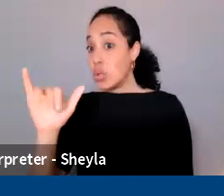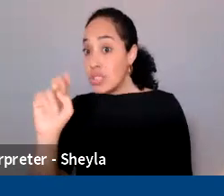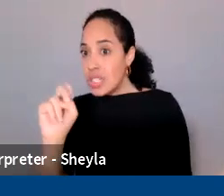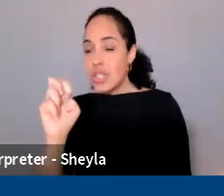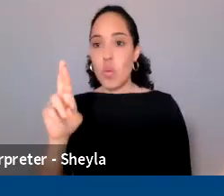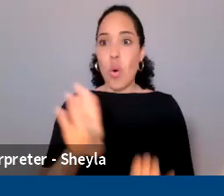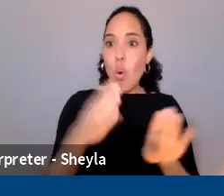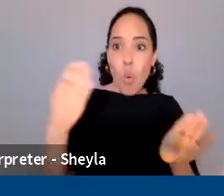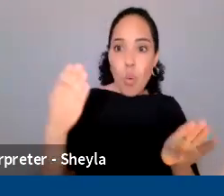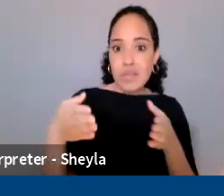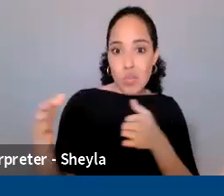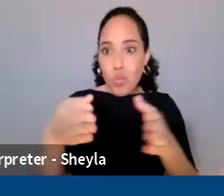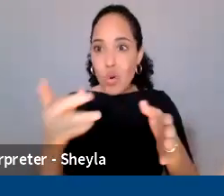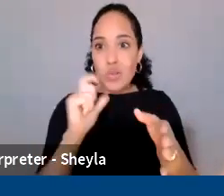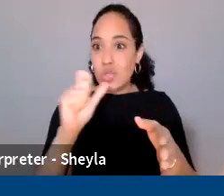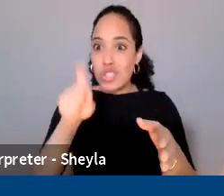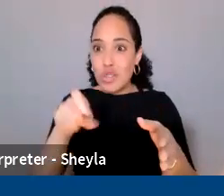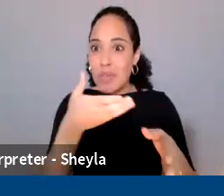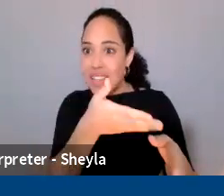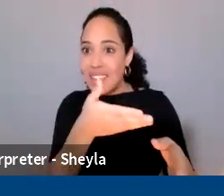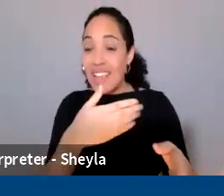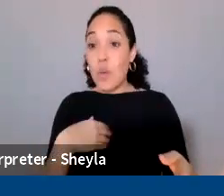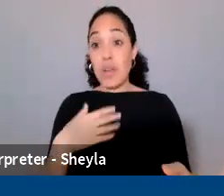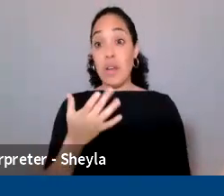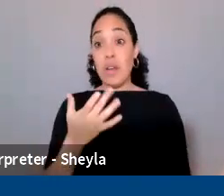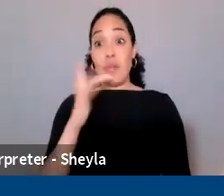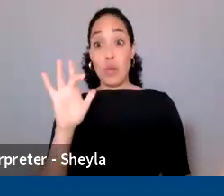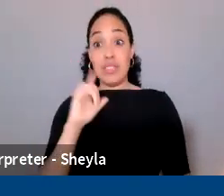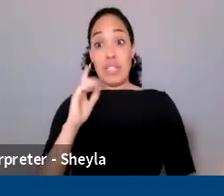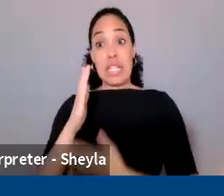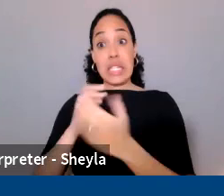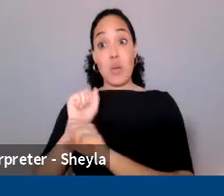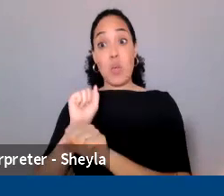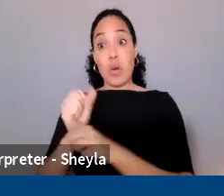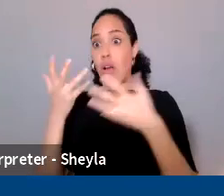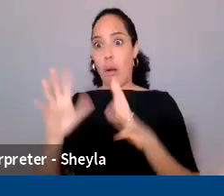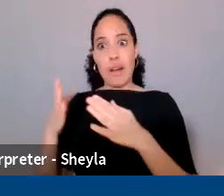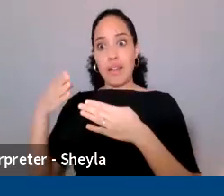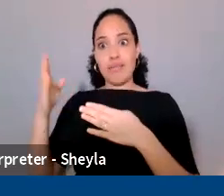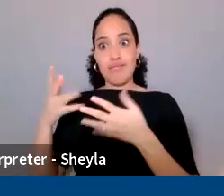and so uh we were fortunate we did get some work done uh before snow halted operations